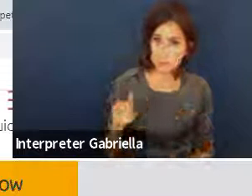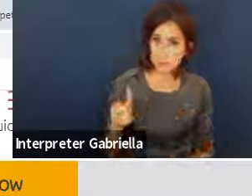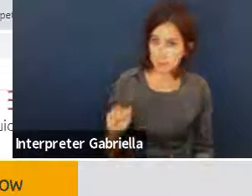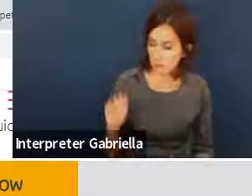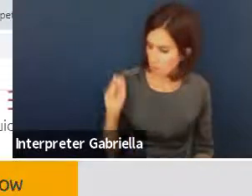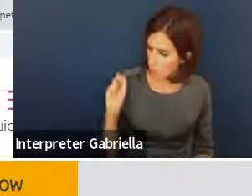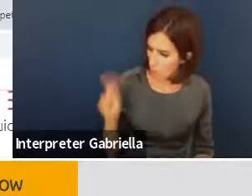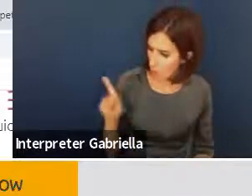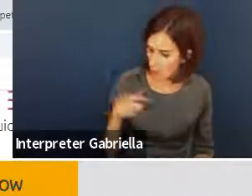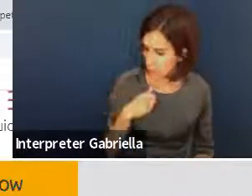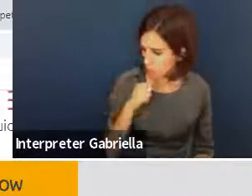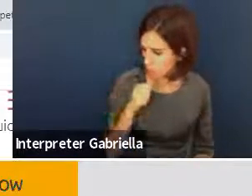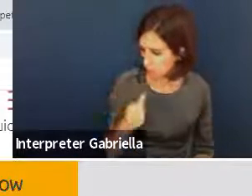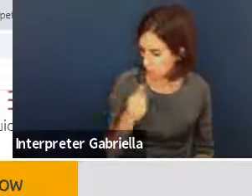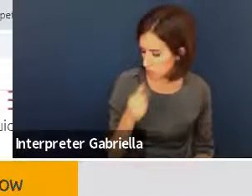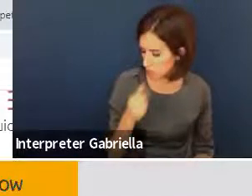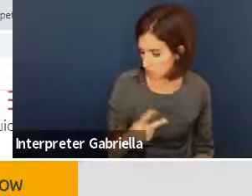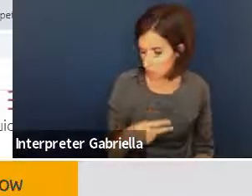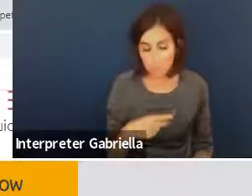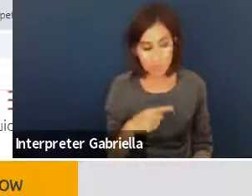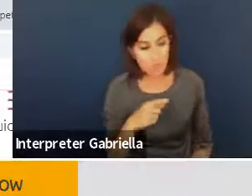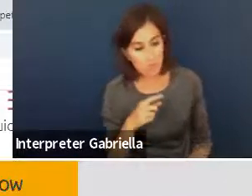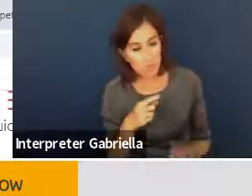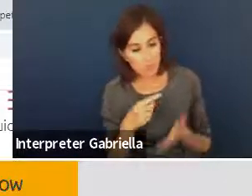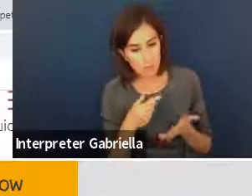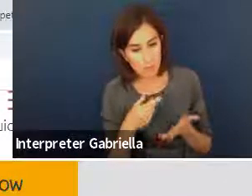Linda Kobashigawa: Now, laurel doud: What is the easiest Linda Kobashigawa: Um, let me see.